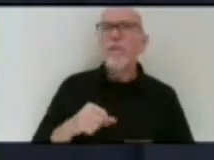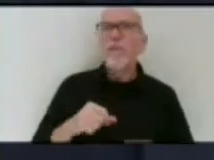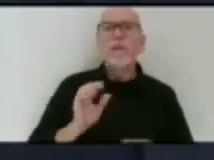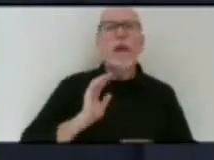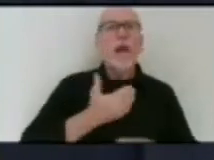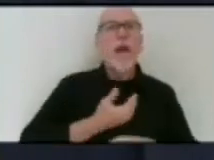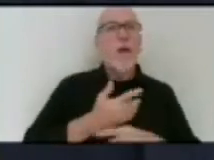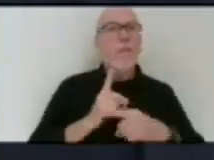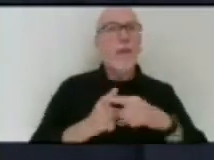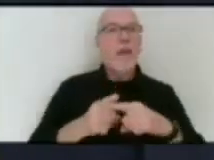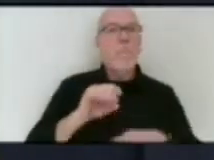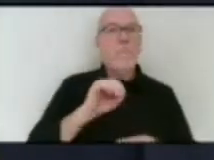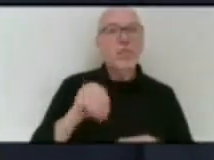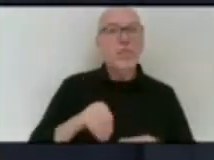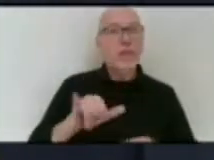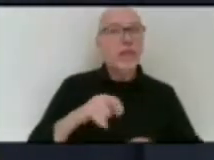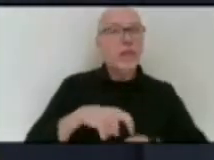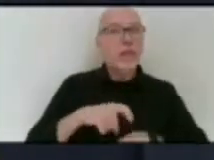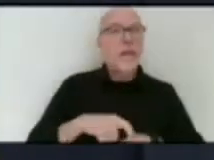rate was 3.9%.